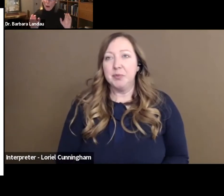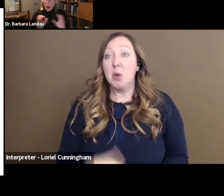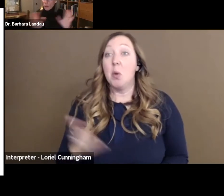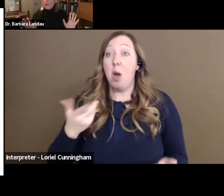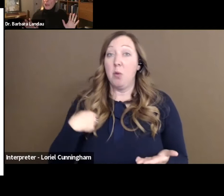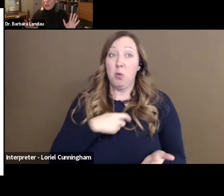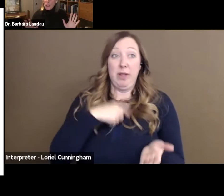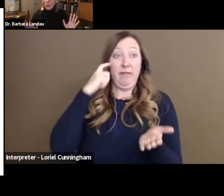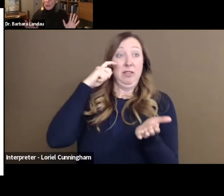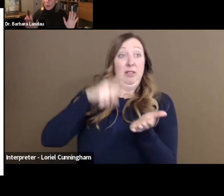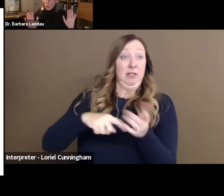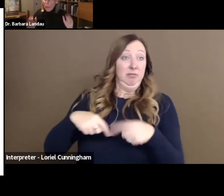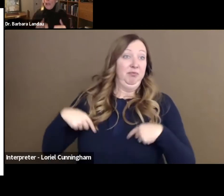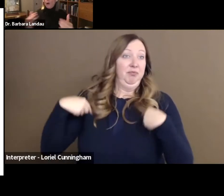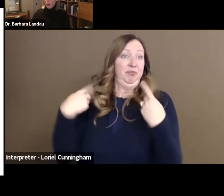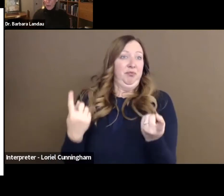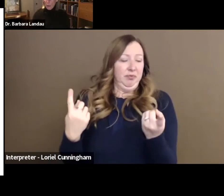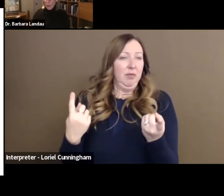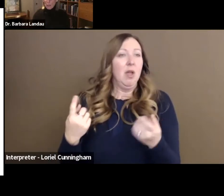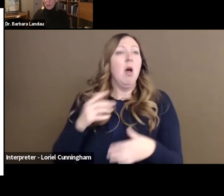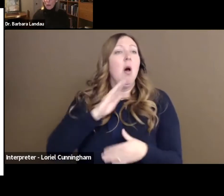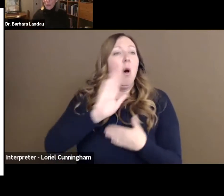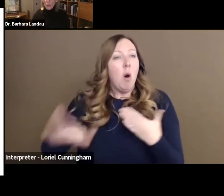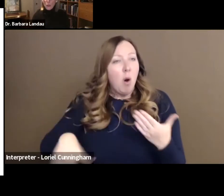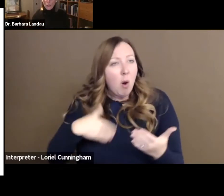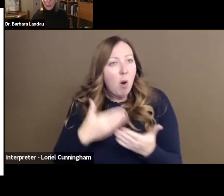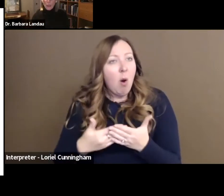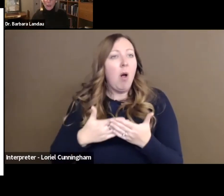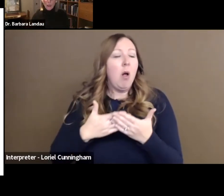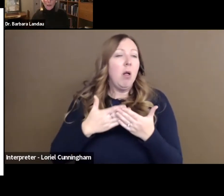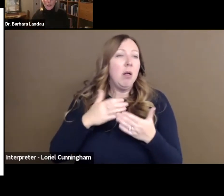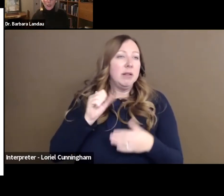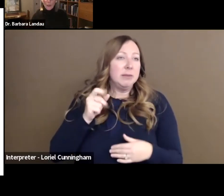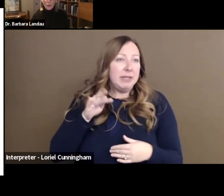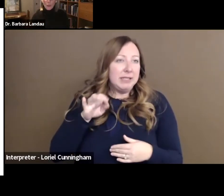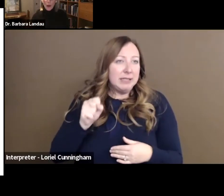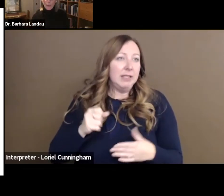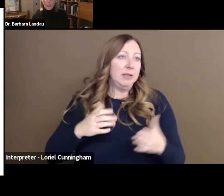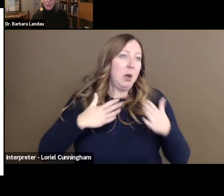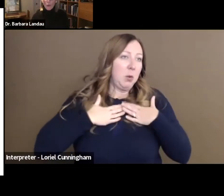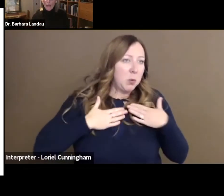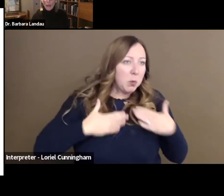all species reorient themselves using